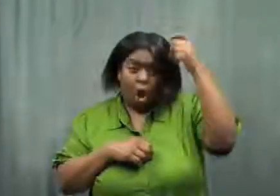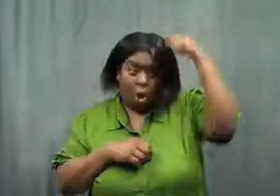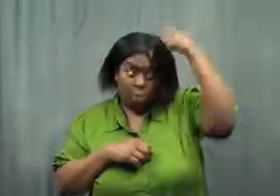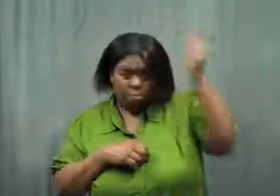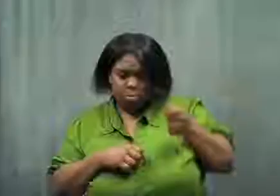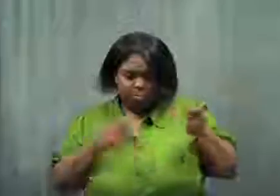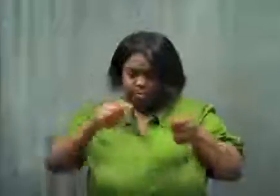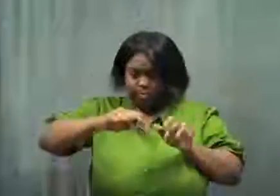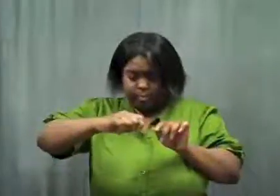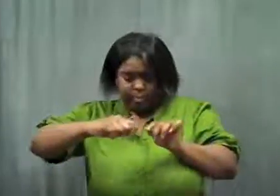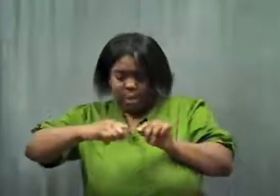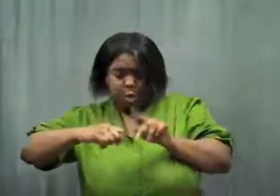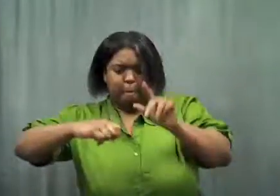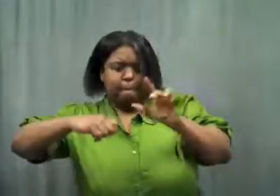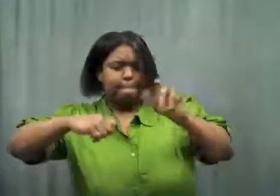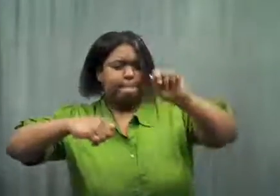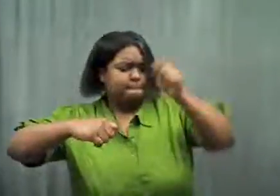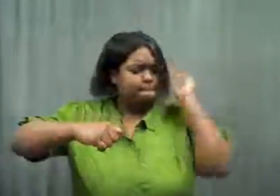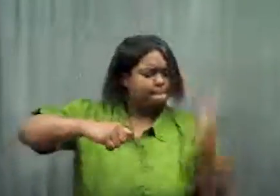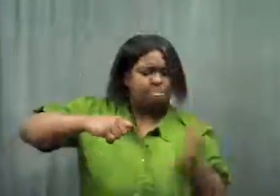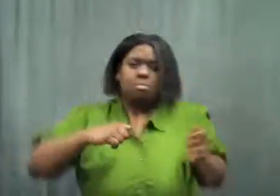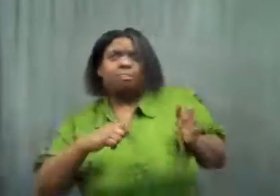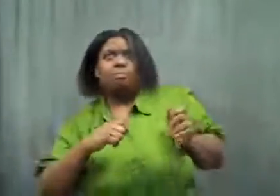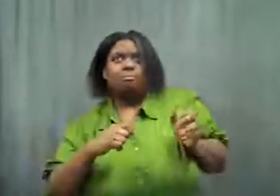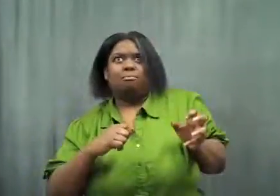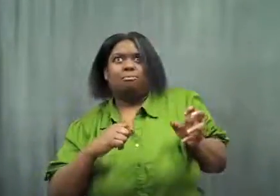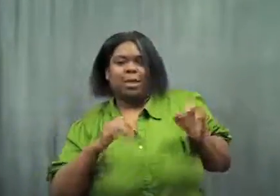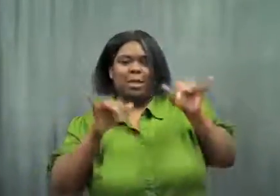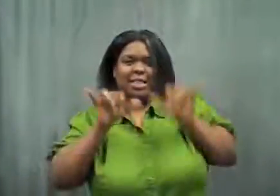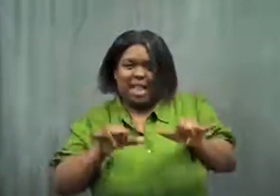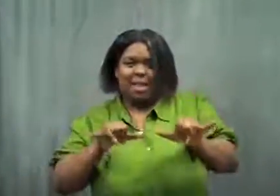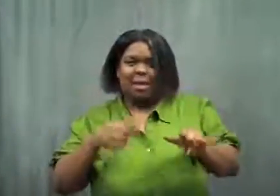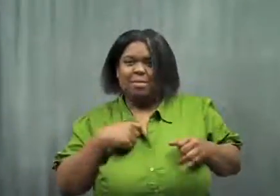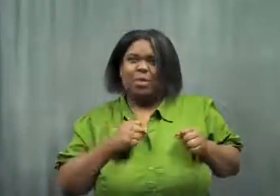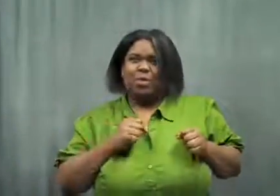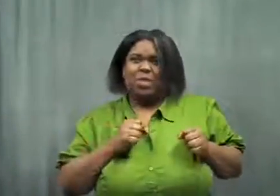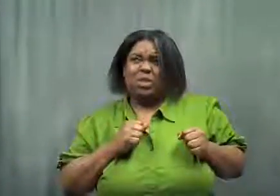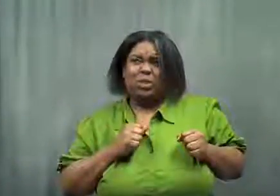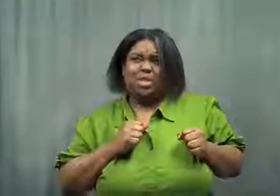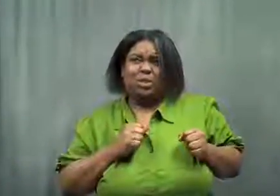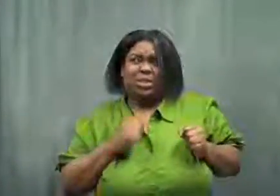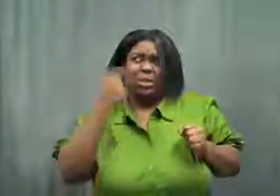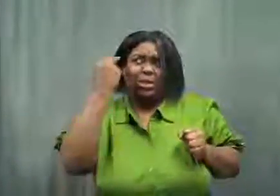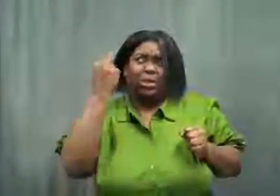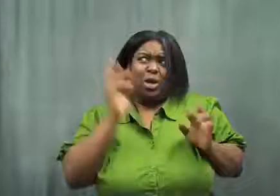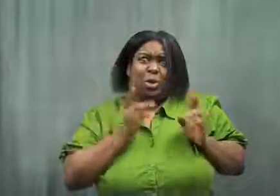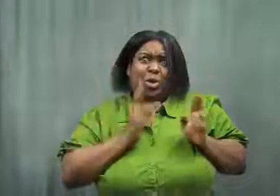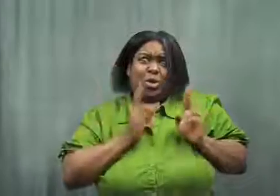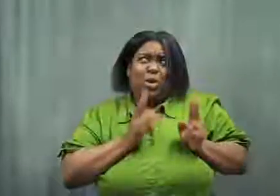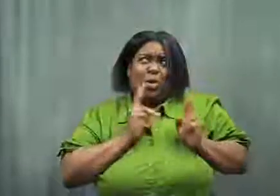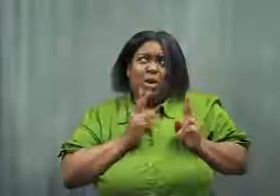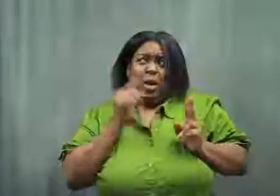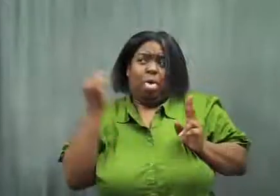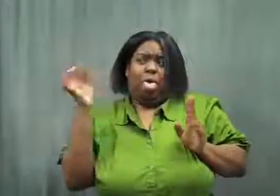She had a comb in the other hand, hit me to make me sit still. I’d be watching. oh ooh, hurry! Then the comb came out, and I’d be soooo relieved.